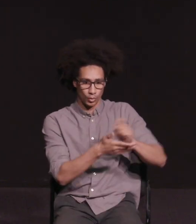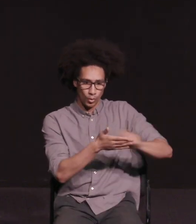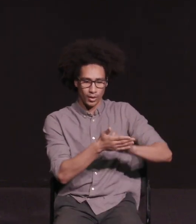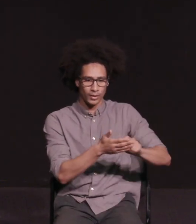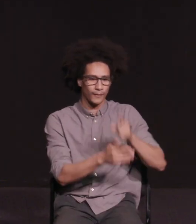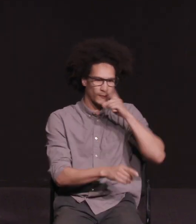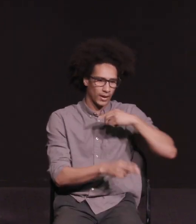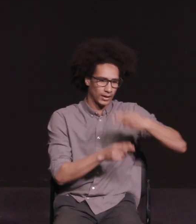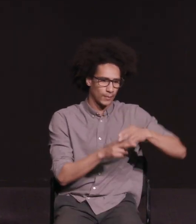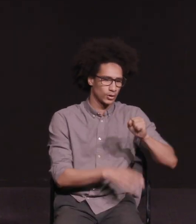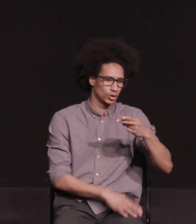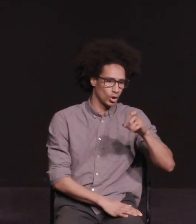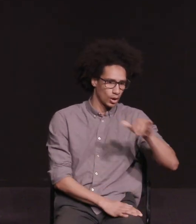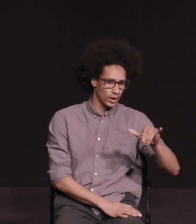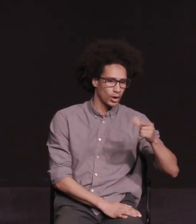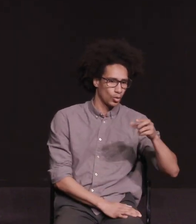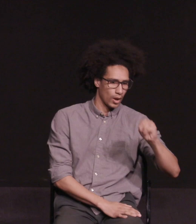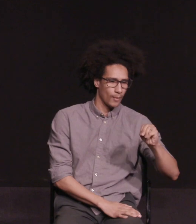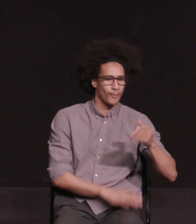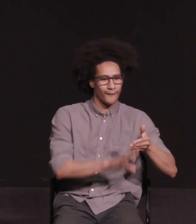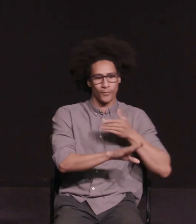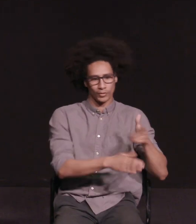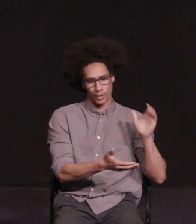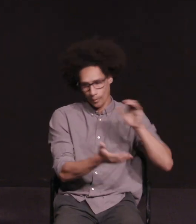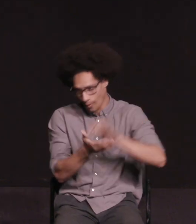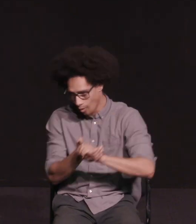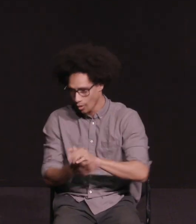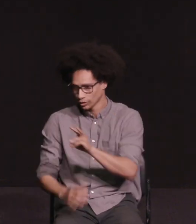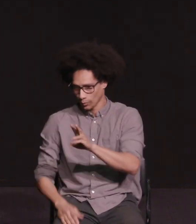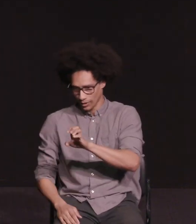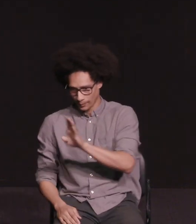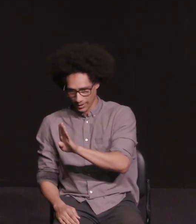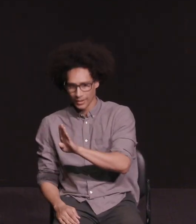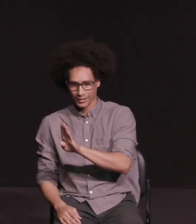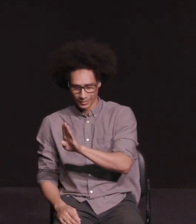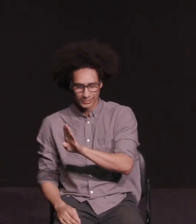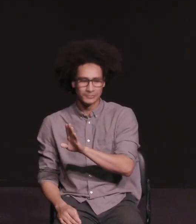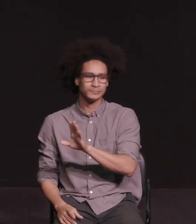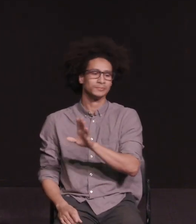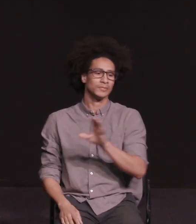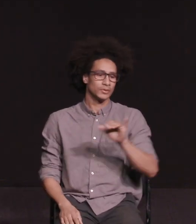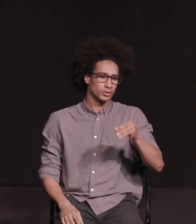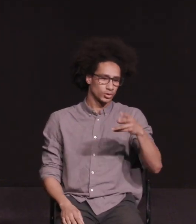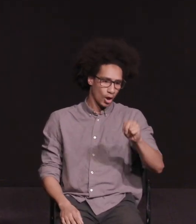Graham before she married W.E.B., John Steptoe, and Eloise